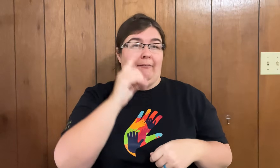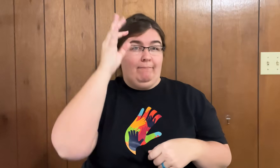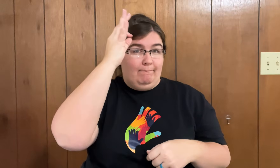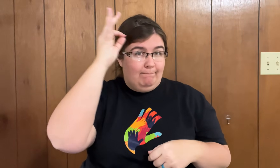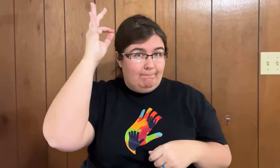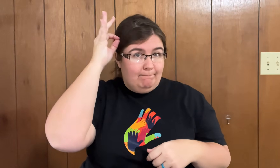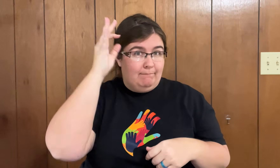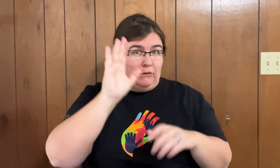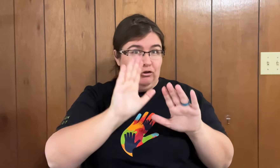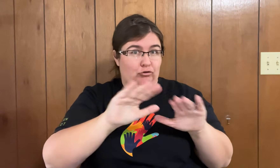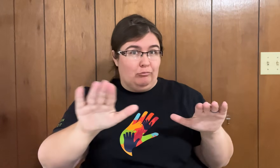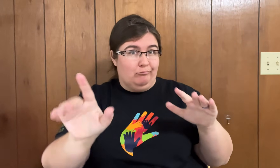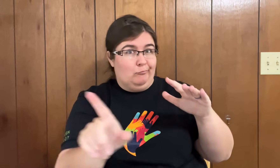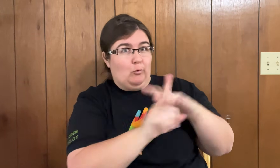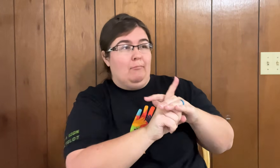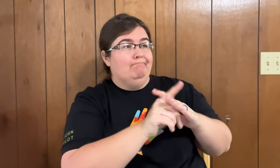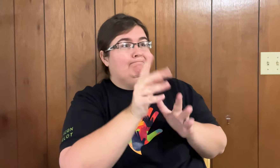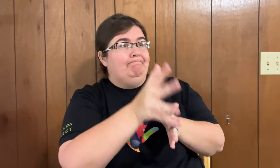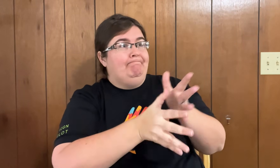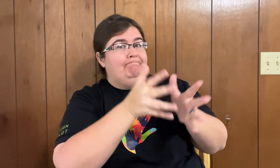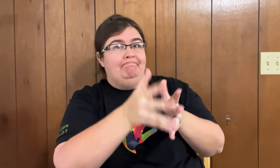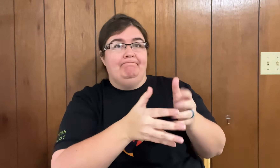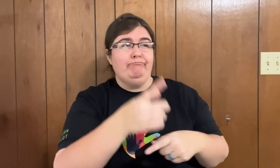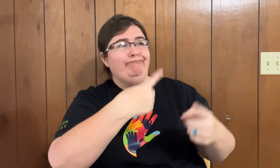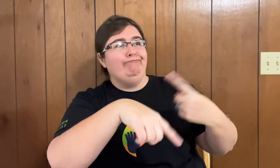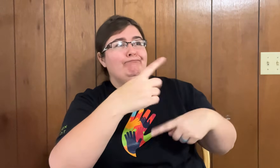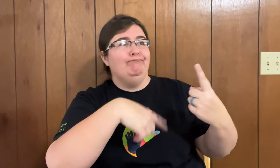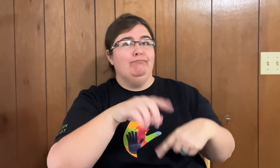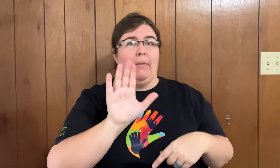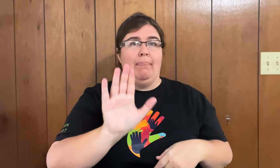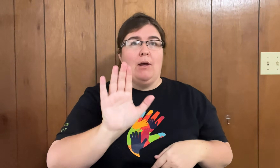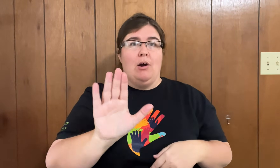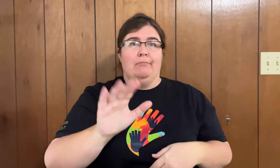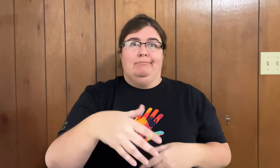When Deaf Native American children showed up signing their sign languages